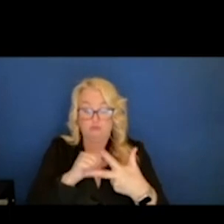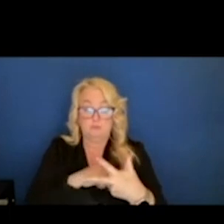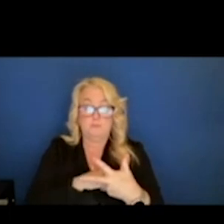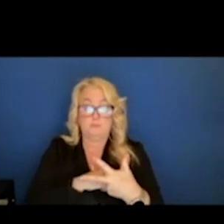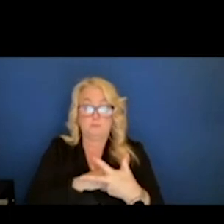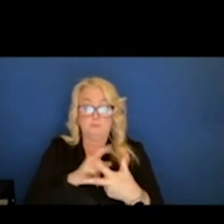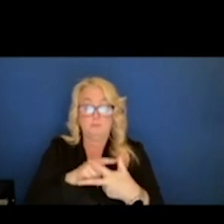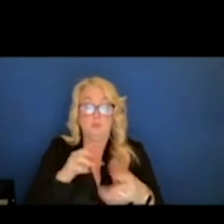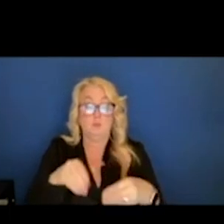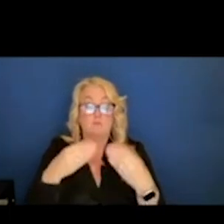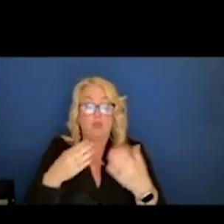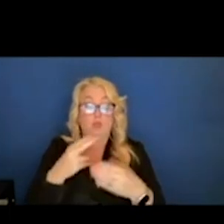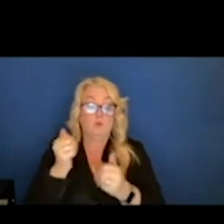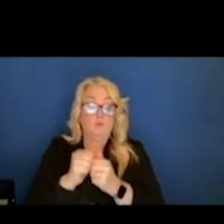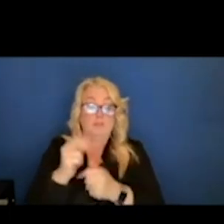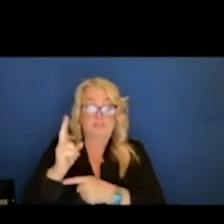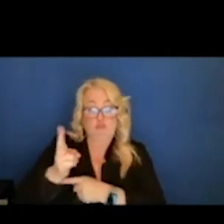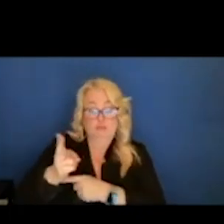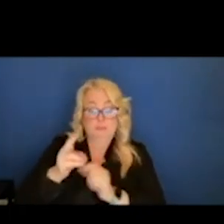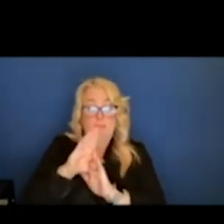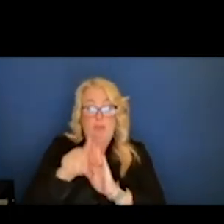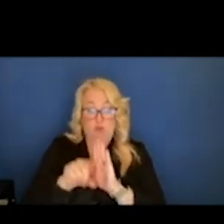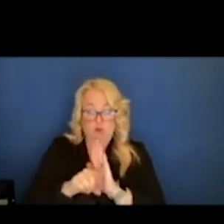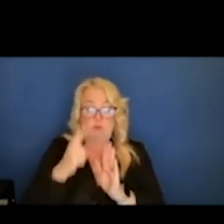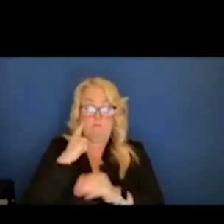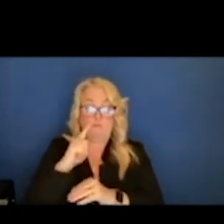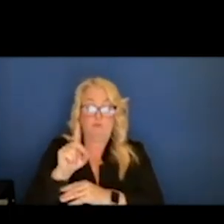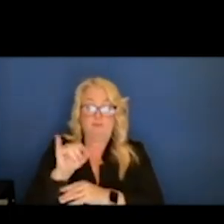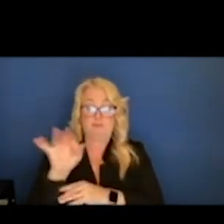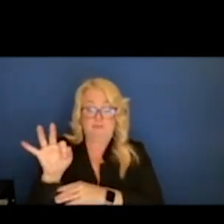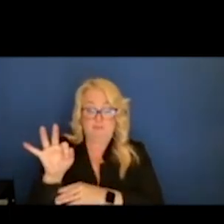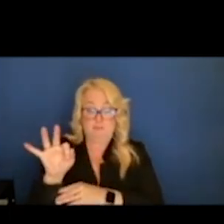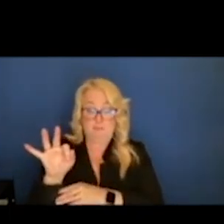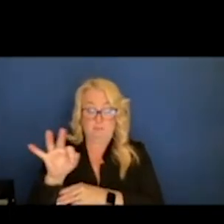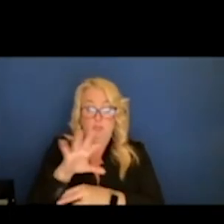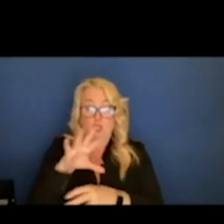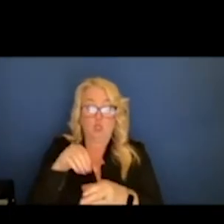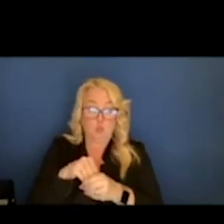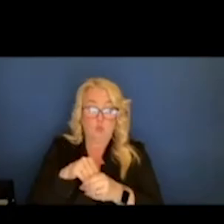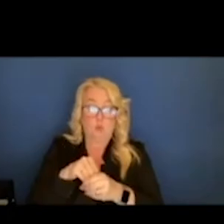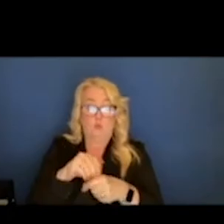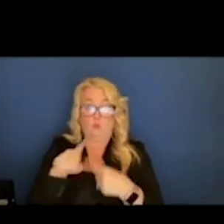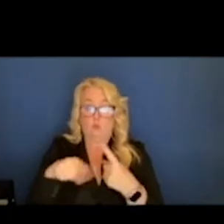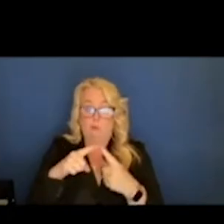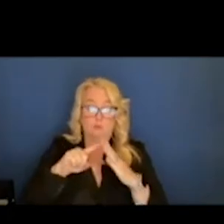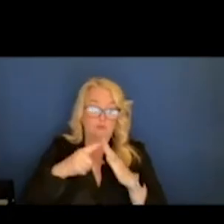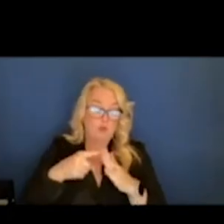Provide you with the history and background of the DIF, including its evolution, key achievements,